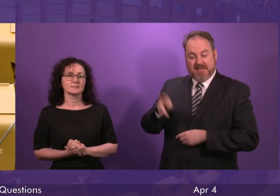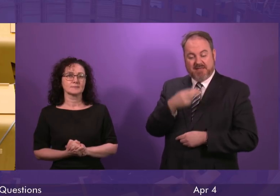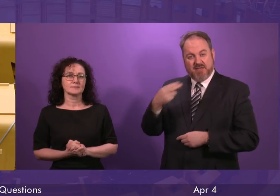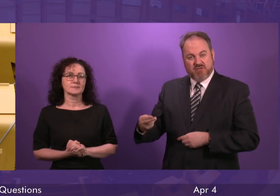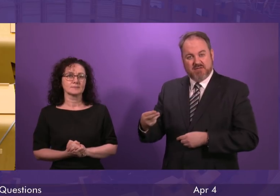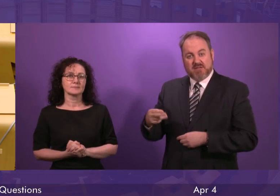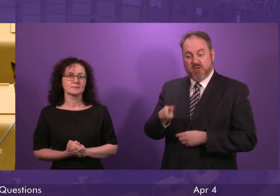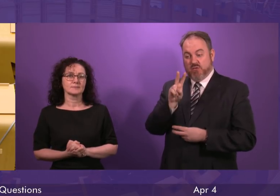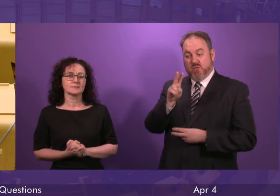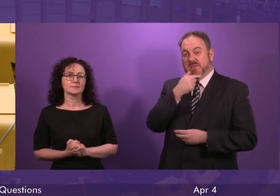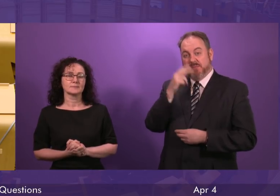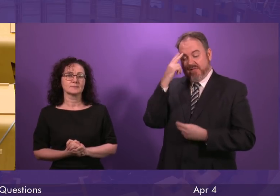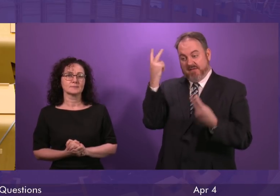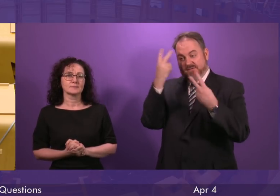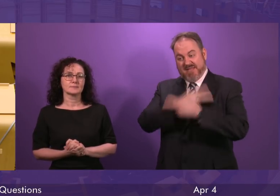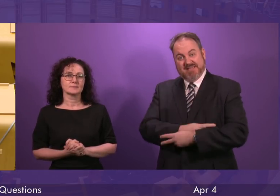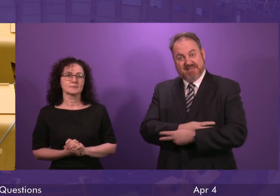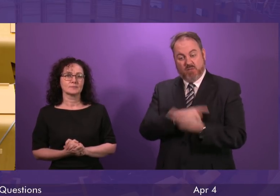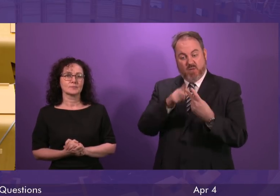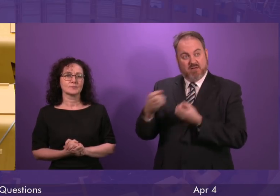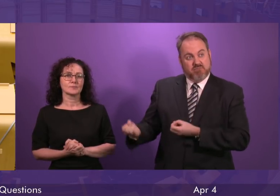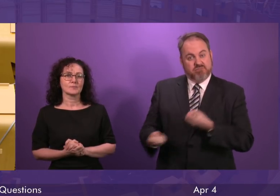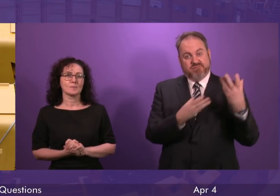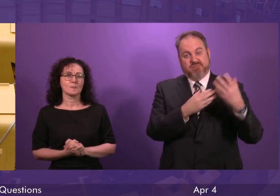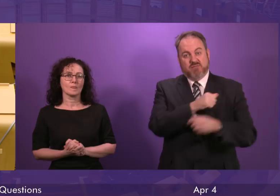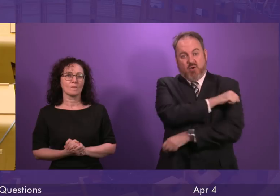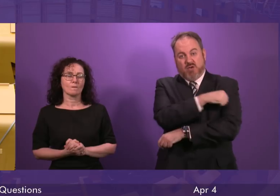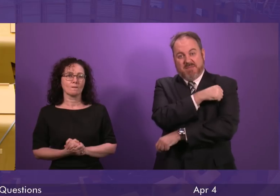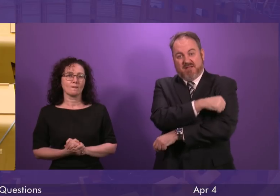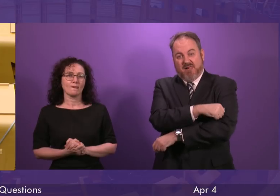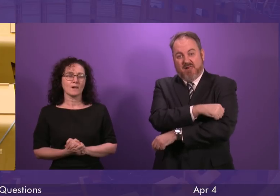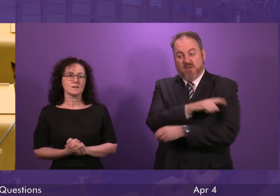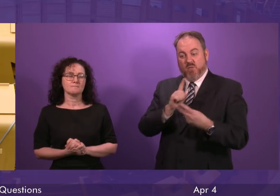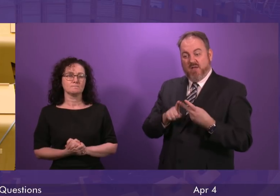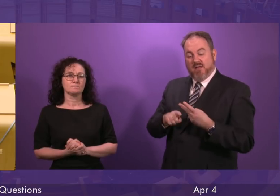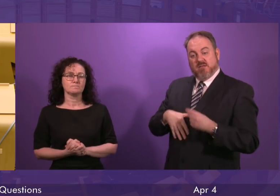trains, two people fainted, with one requiring medical assistance. A pregnant woman also